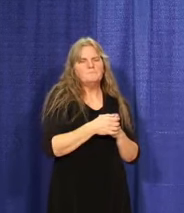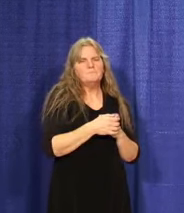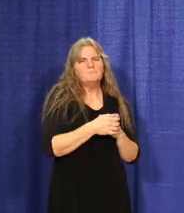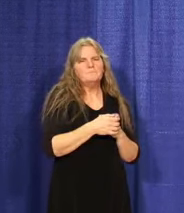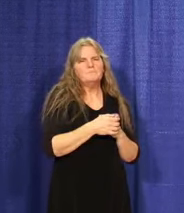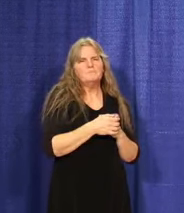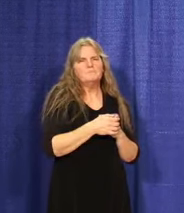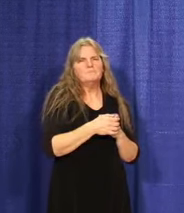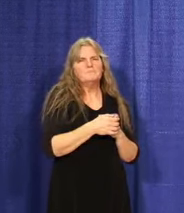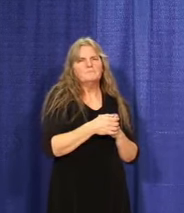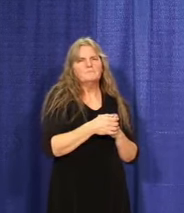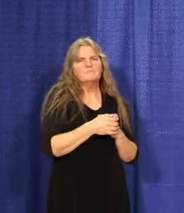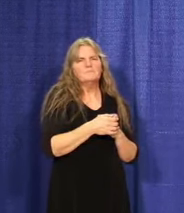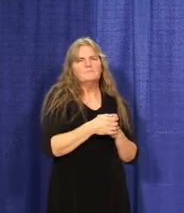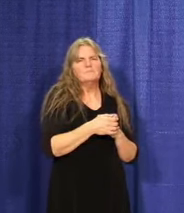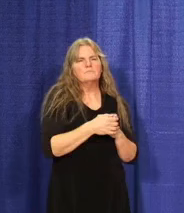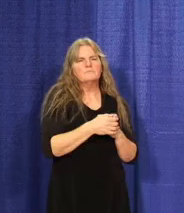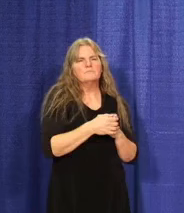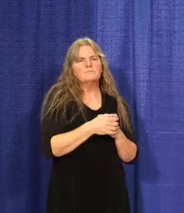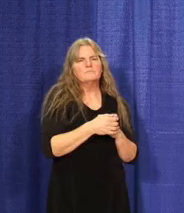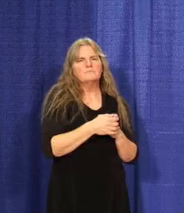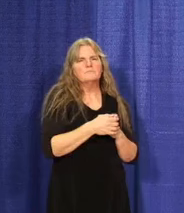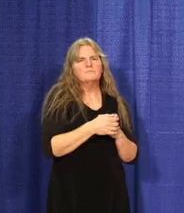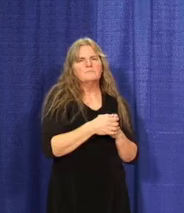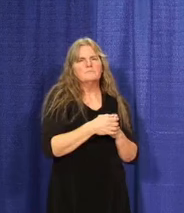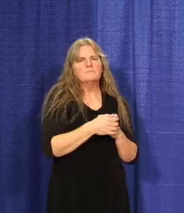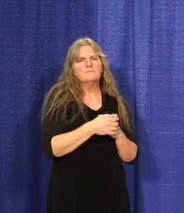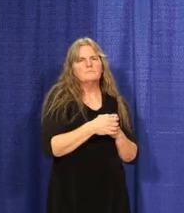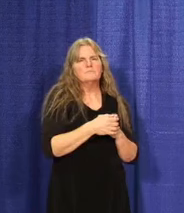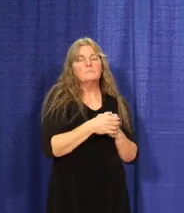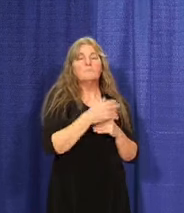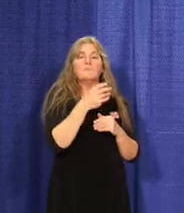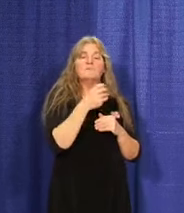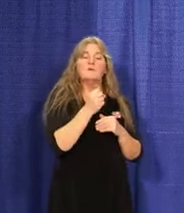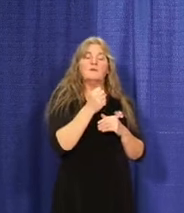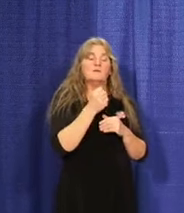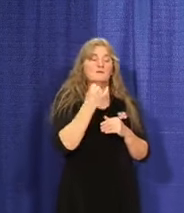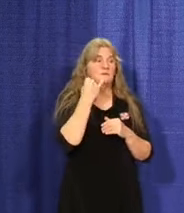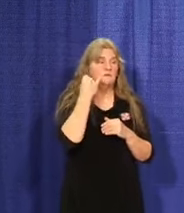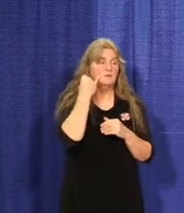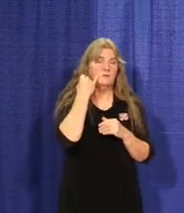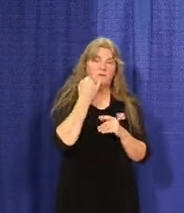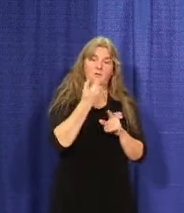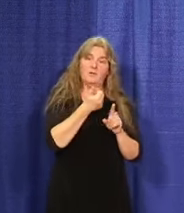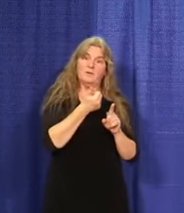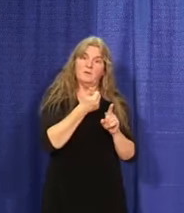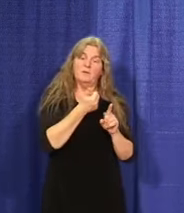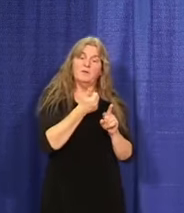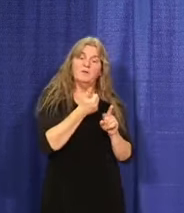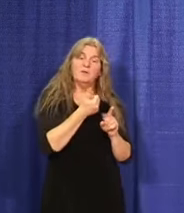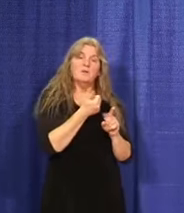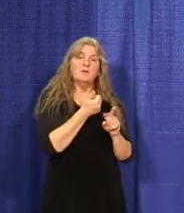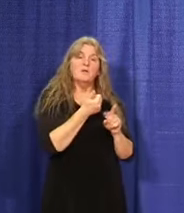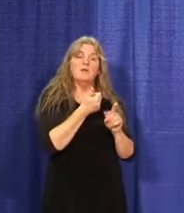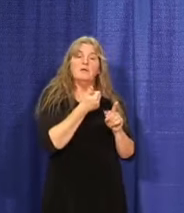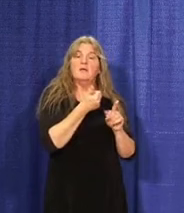calling out those extremely low amounts of viral material. That is actually reflected in high numbers because it reflects